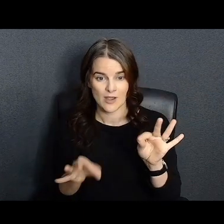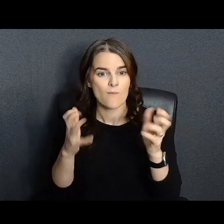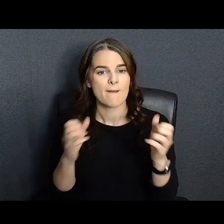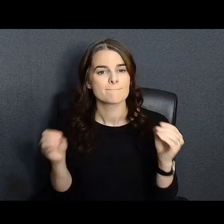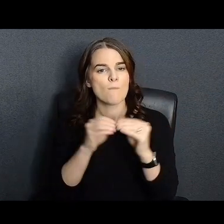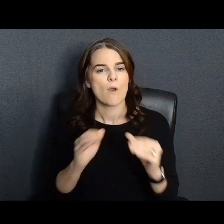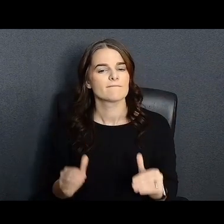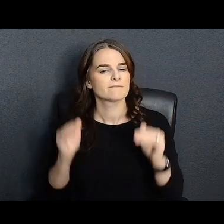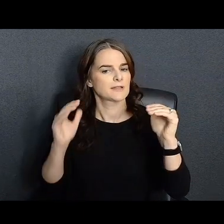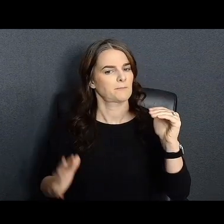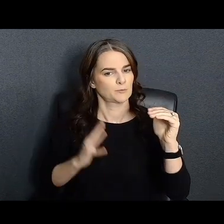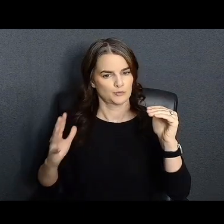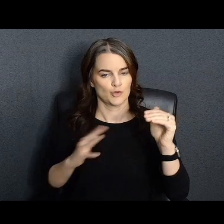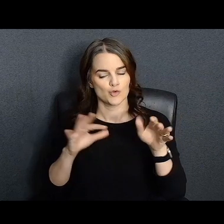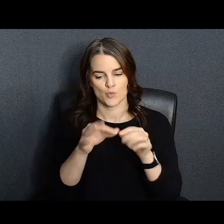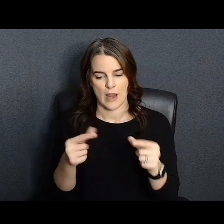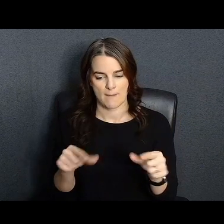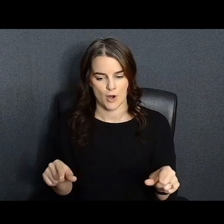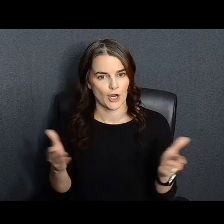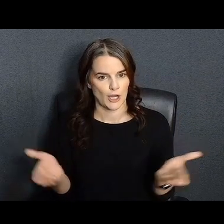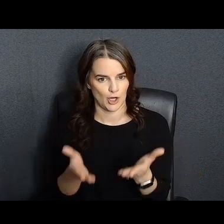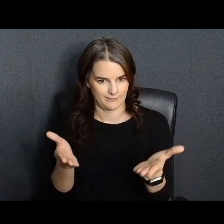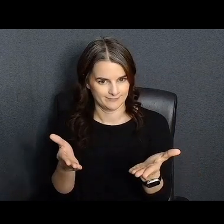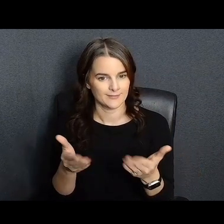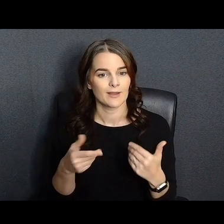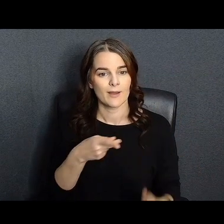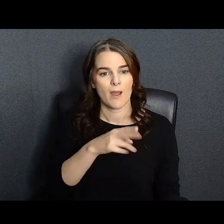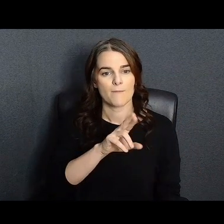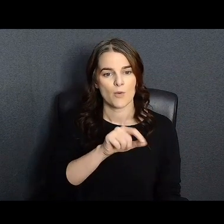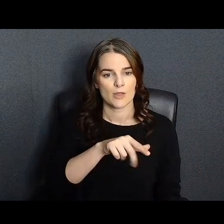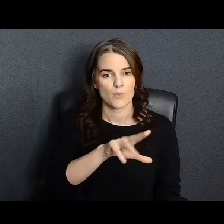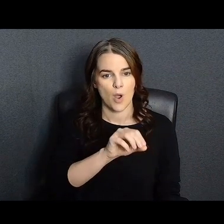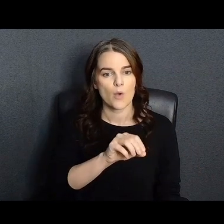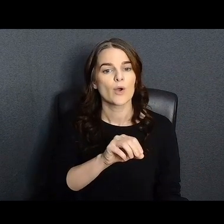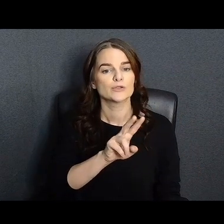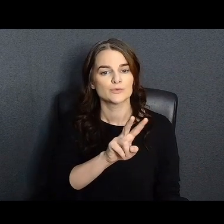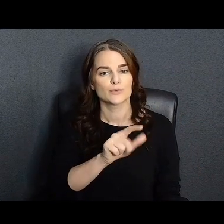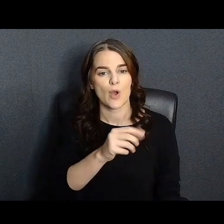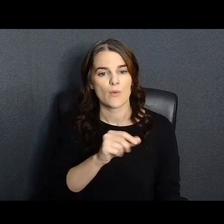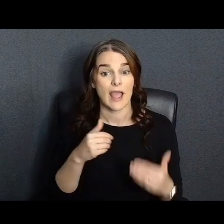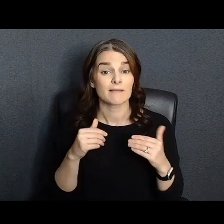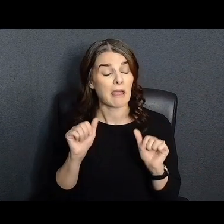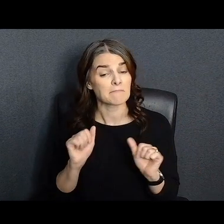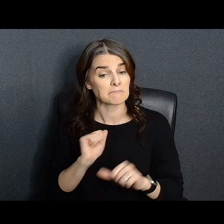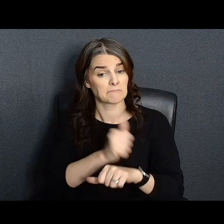grammar in here as well. Proloquo2Go also can be set up for some bilingual features.